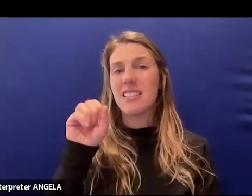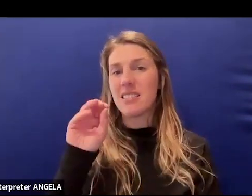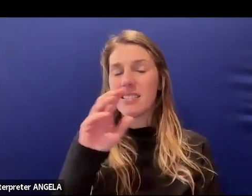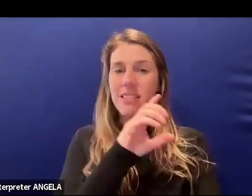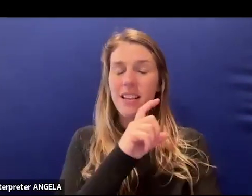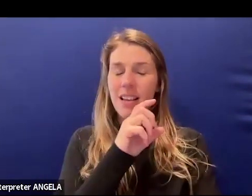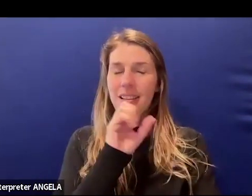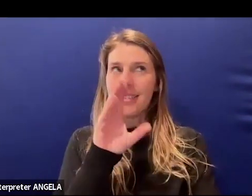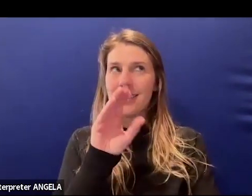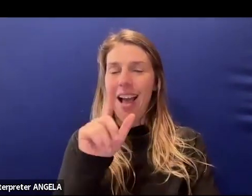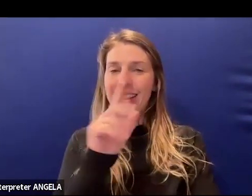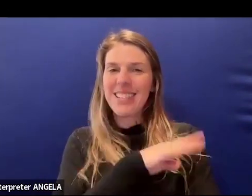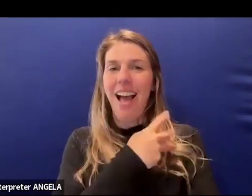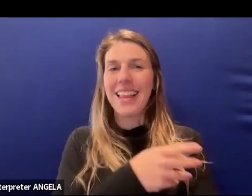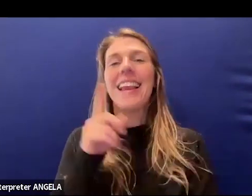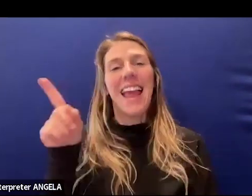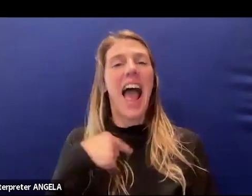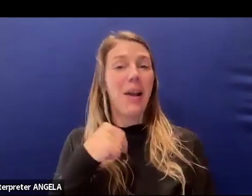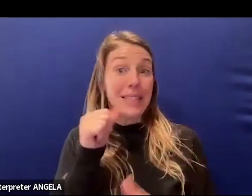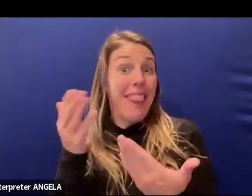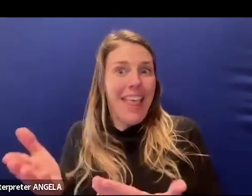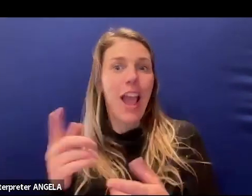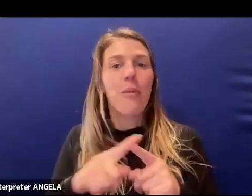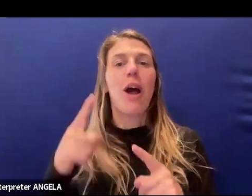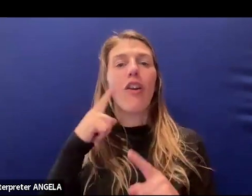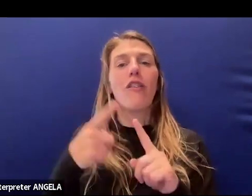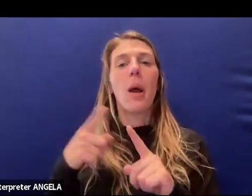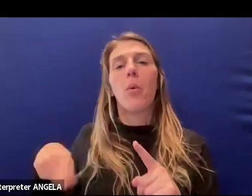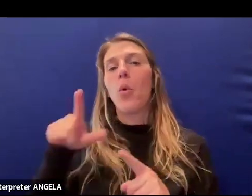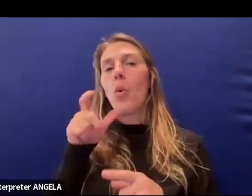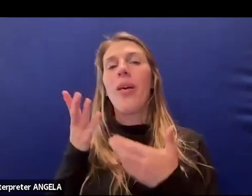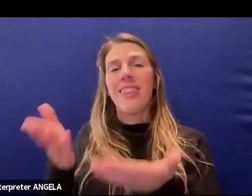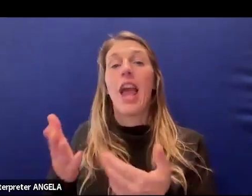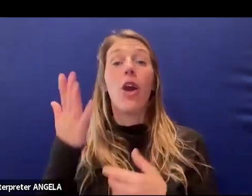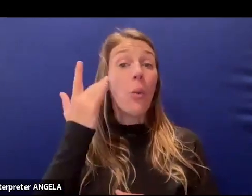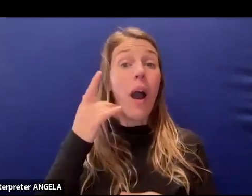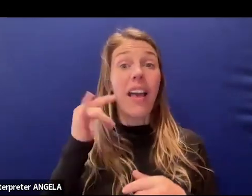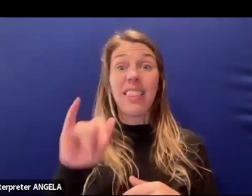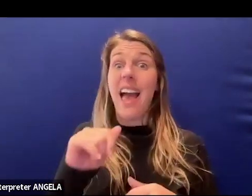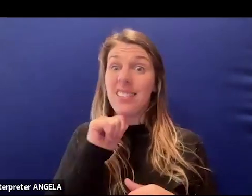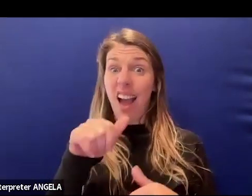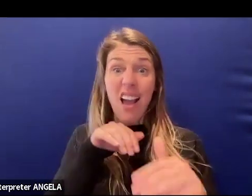and there was a protest or a sit-in of some sort. I was not there, but heard from my colleagues who participated because of how inaccessible